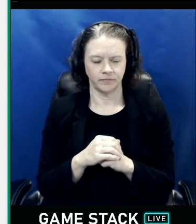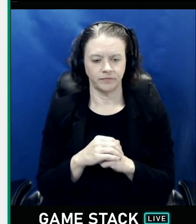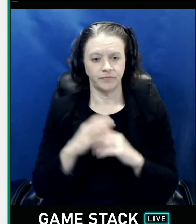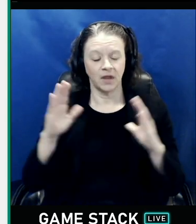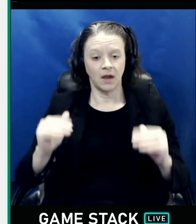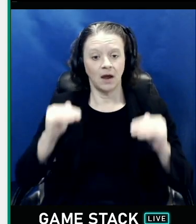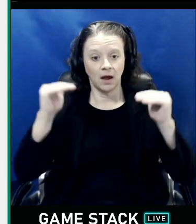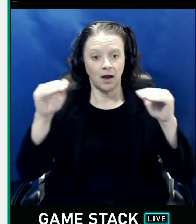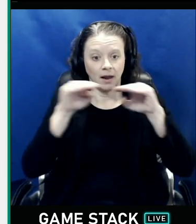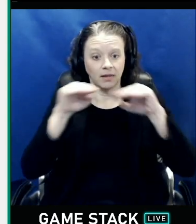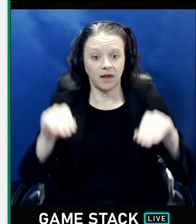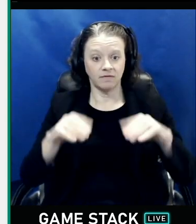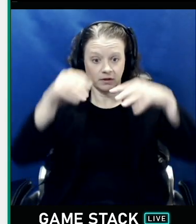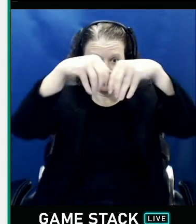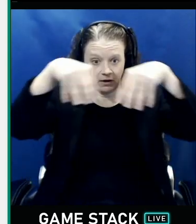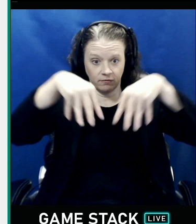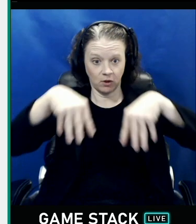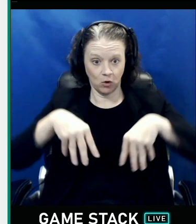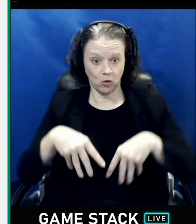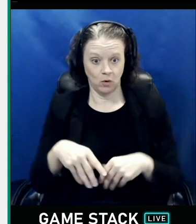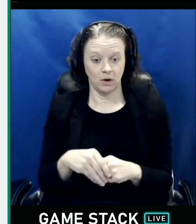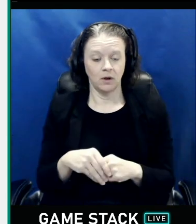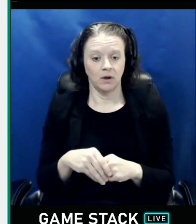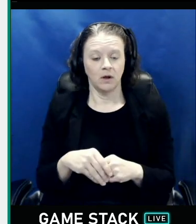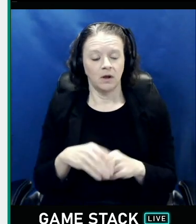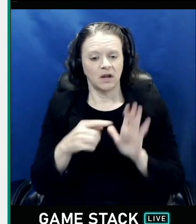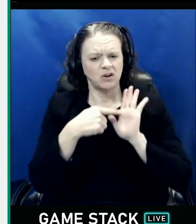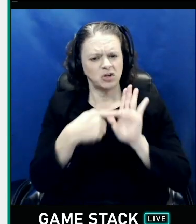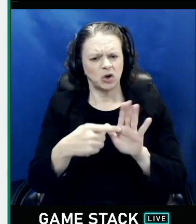A high-level dataflow view of the system may help illustrate possible bottlenecks.